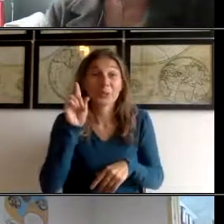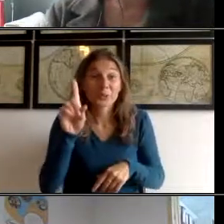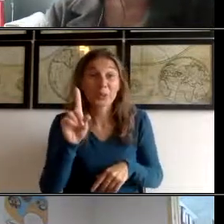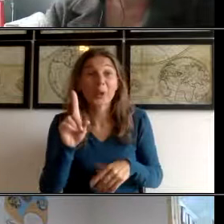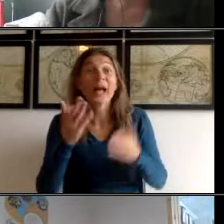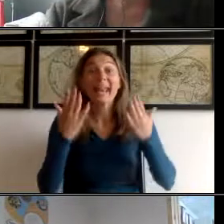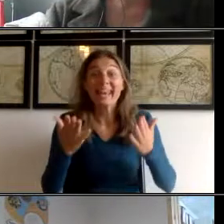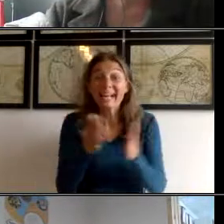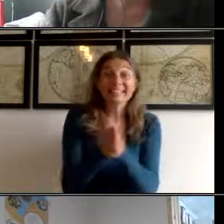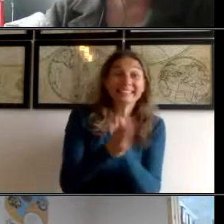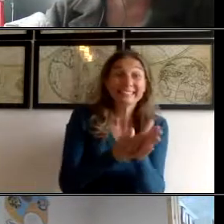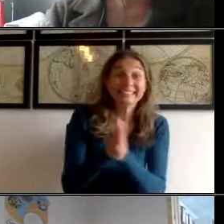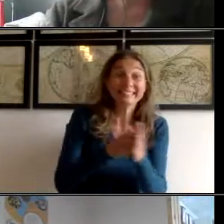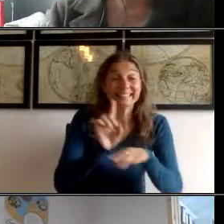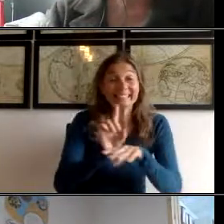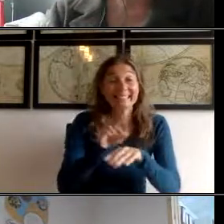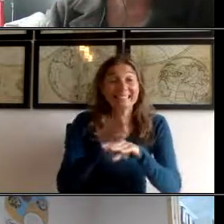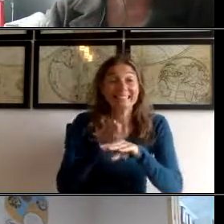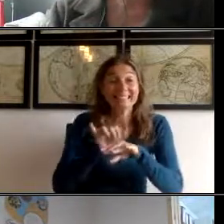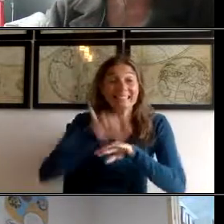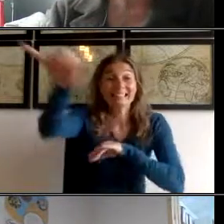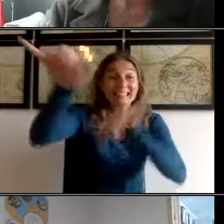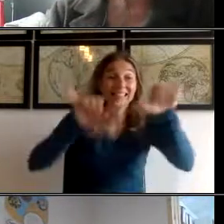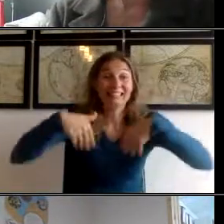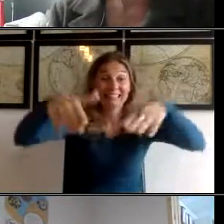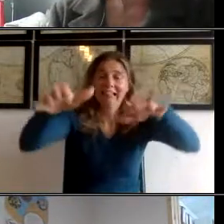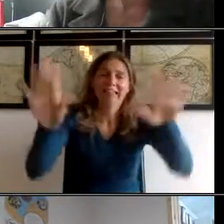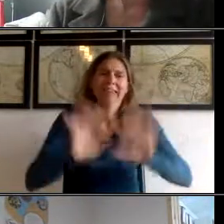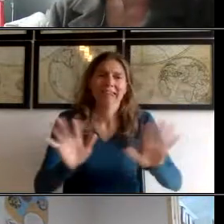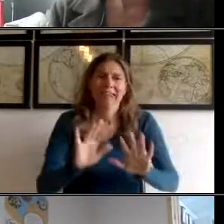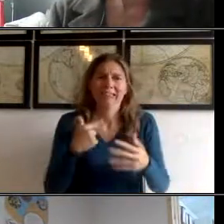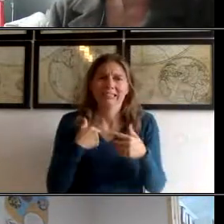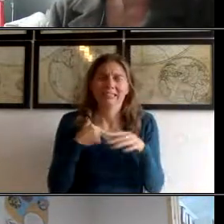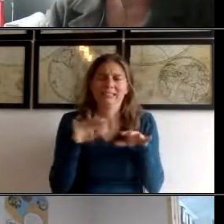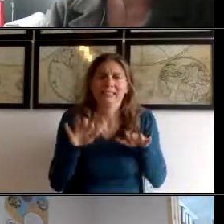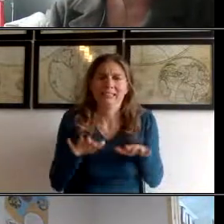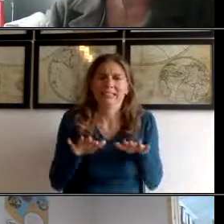It has been a real challenge. You know, with the way